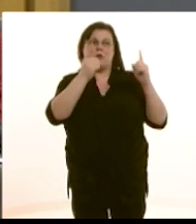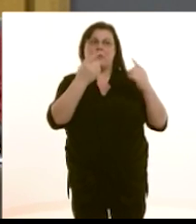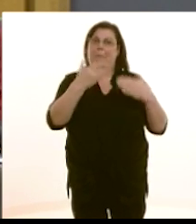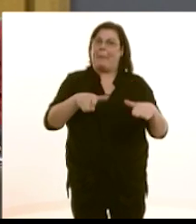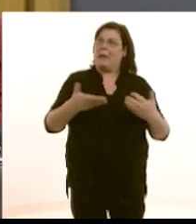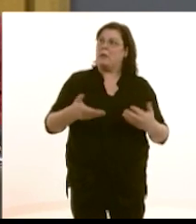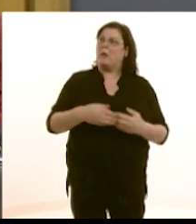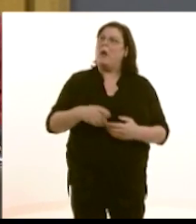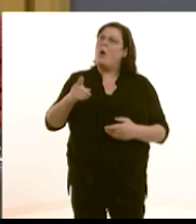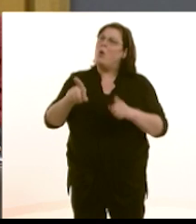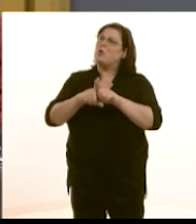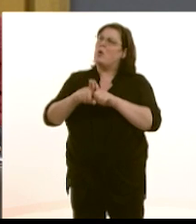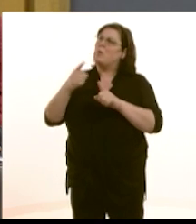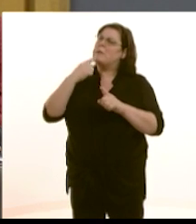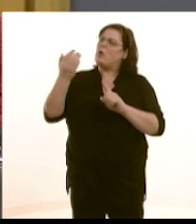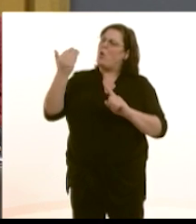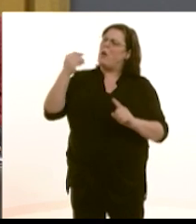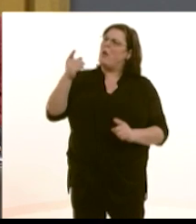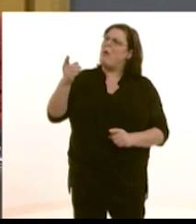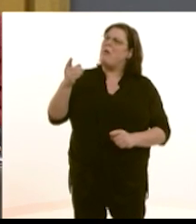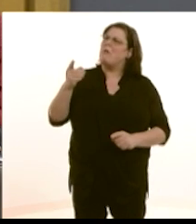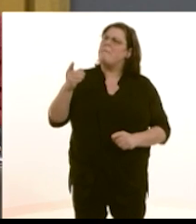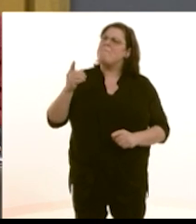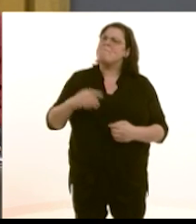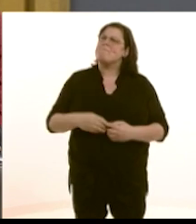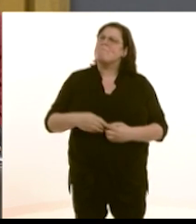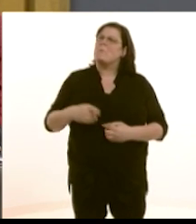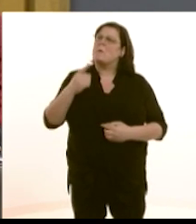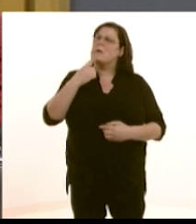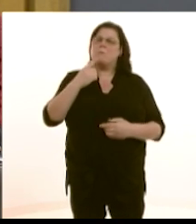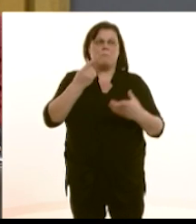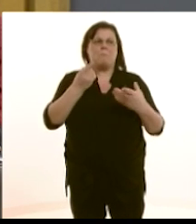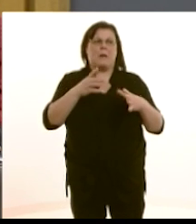I heard in your answer earlier on that you said that thereís been an increase in spending